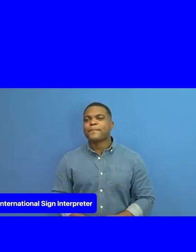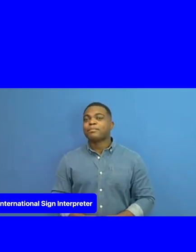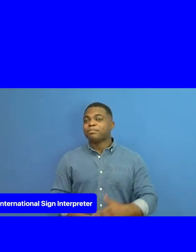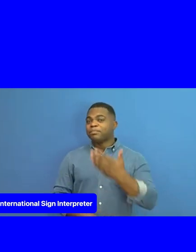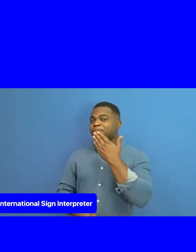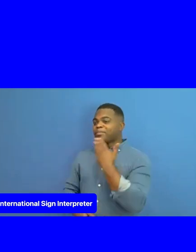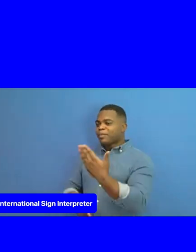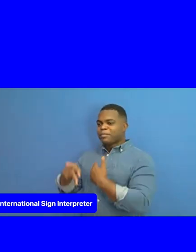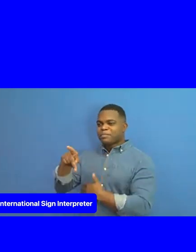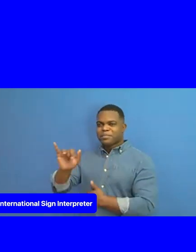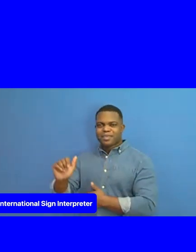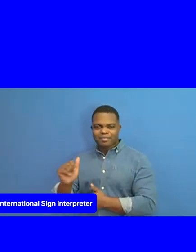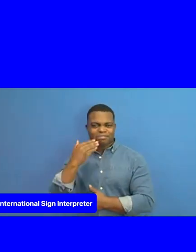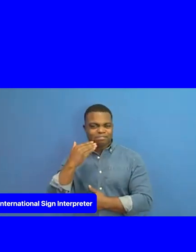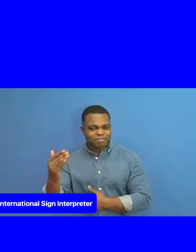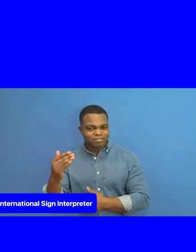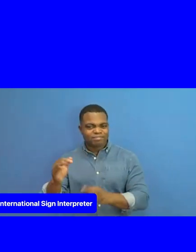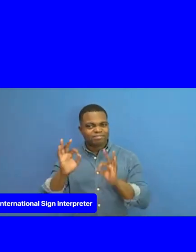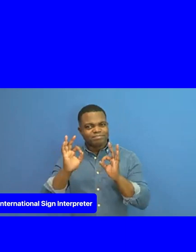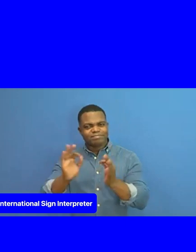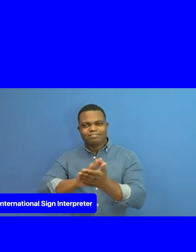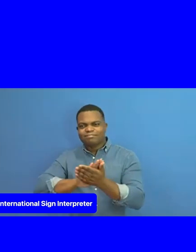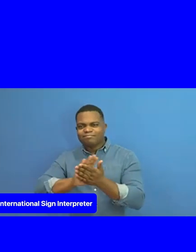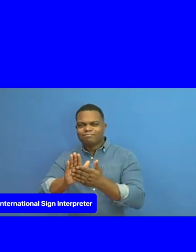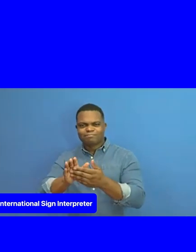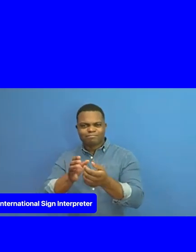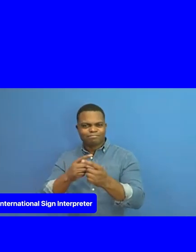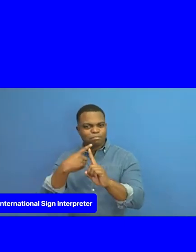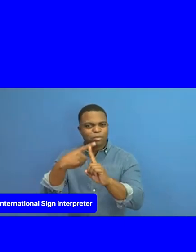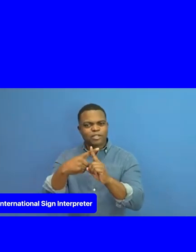We will certainly keep them with us on the journey ahead.